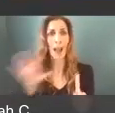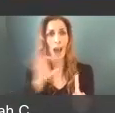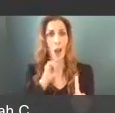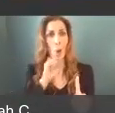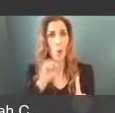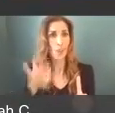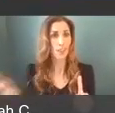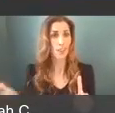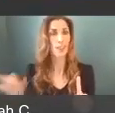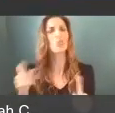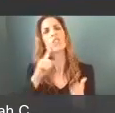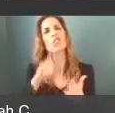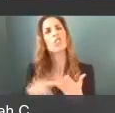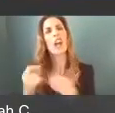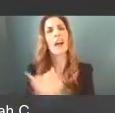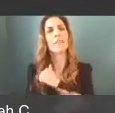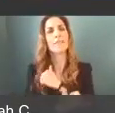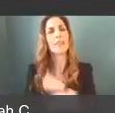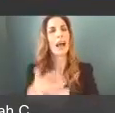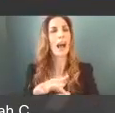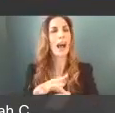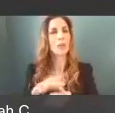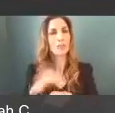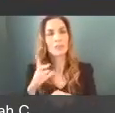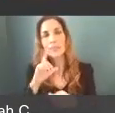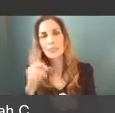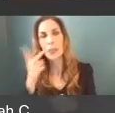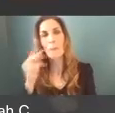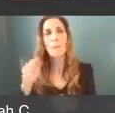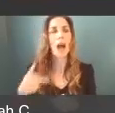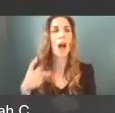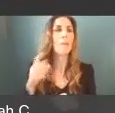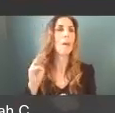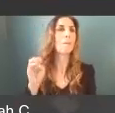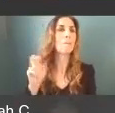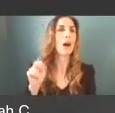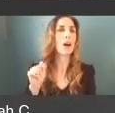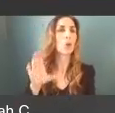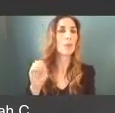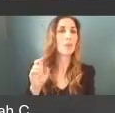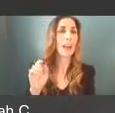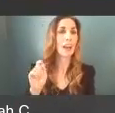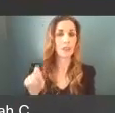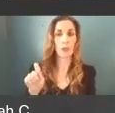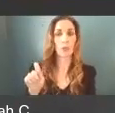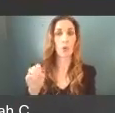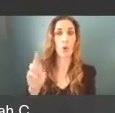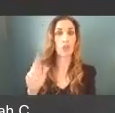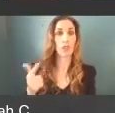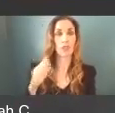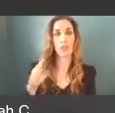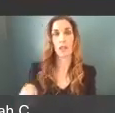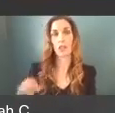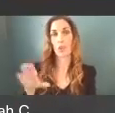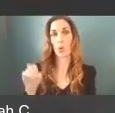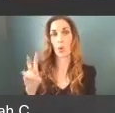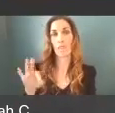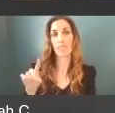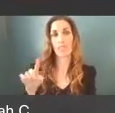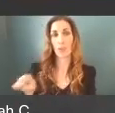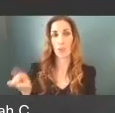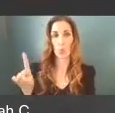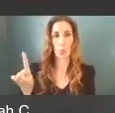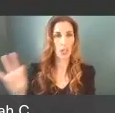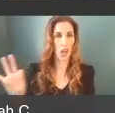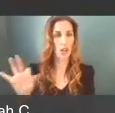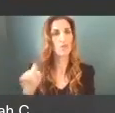our County map at www.montcopa.org/COVID-19 for updated geographic information.